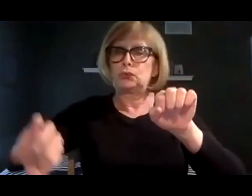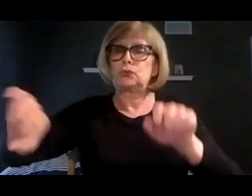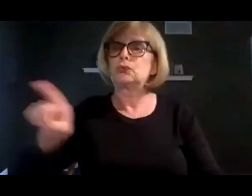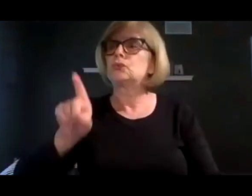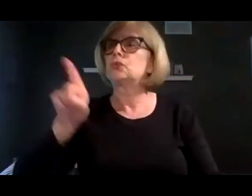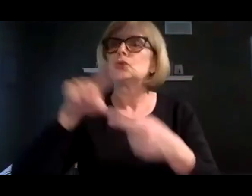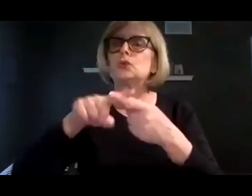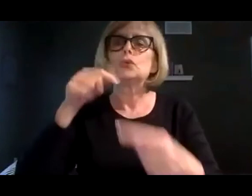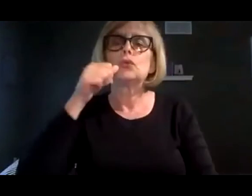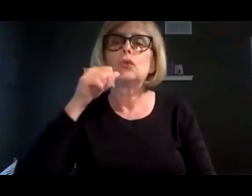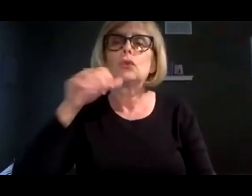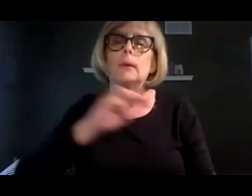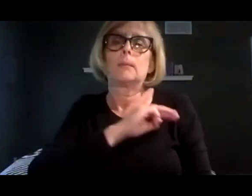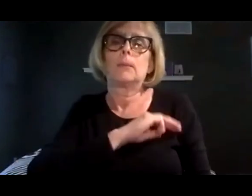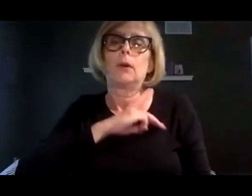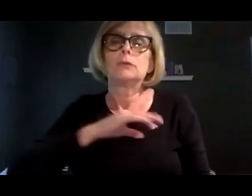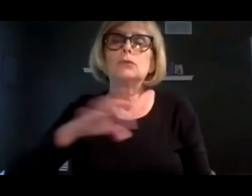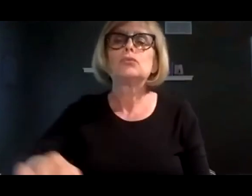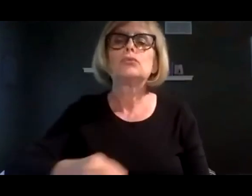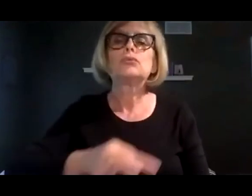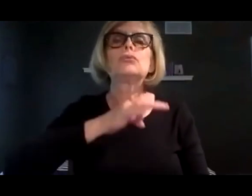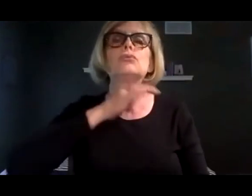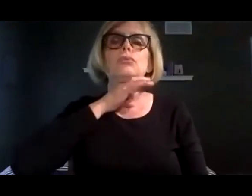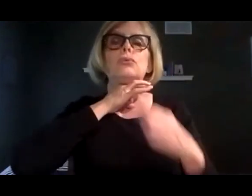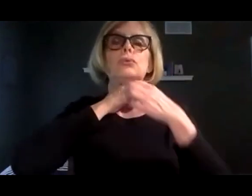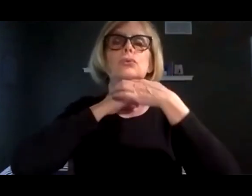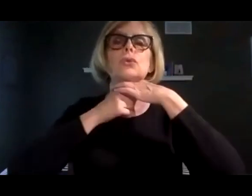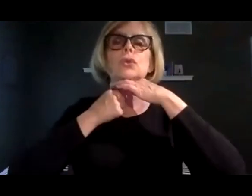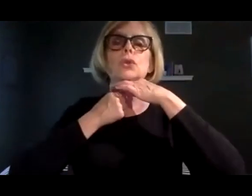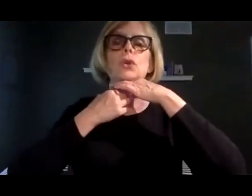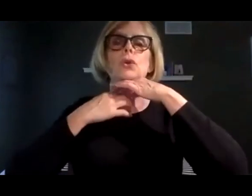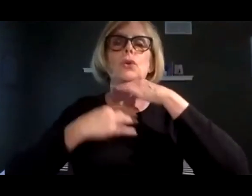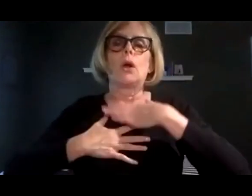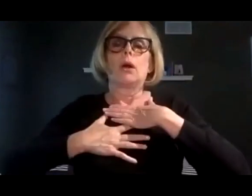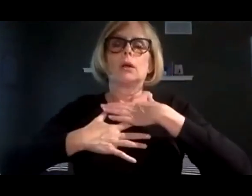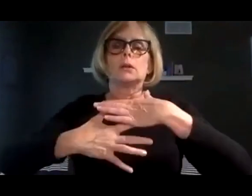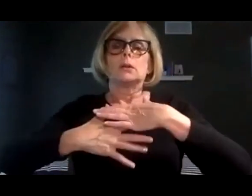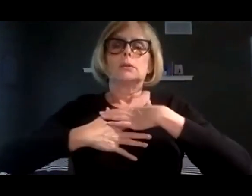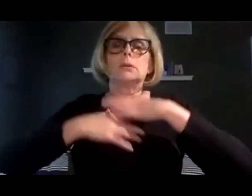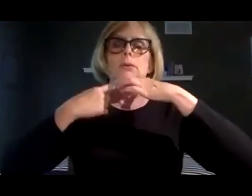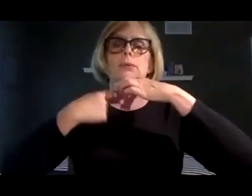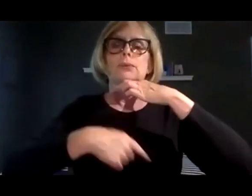And there's a vent tube that goes to Moriah's tracheotomy.